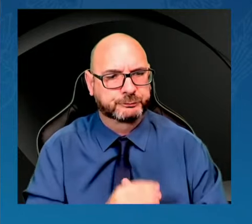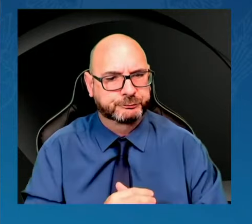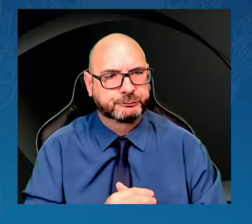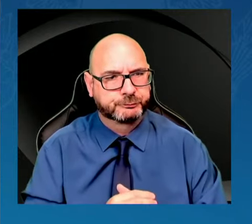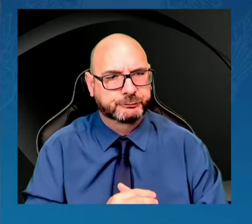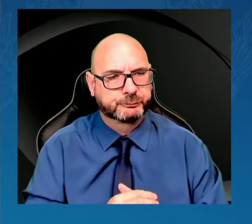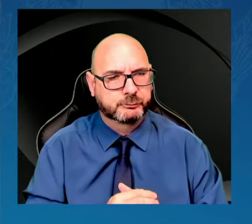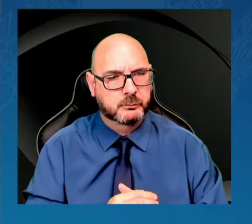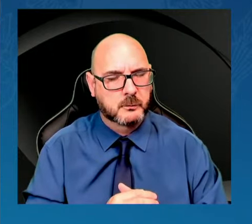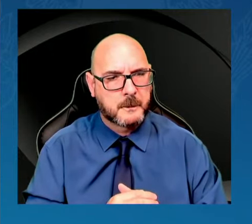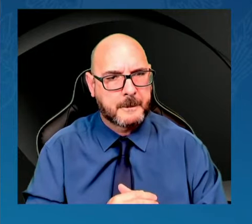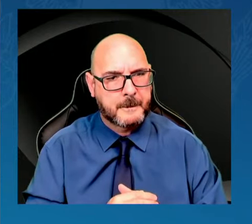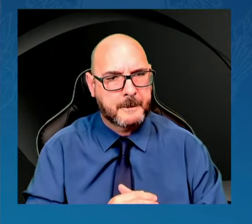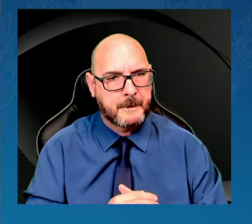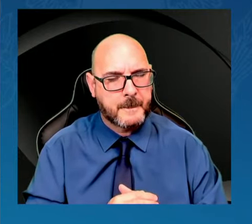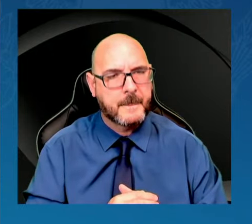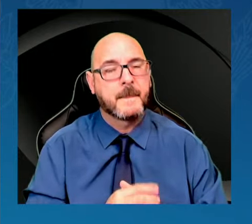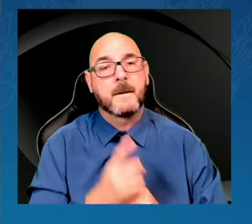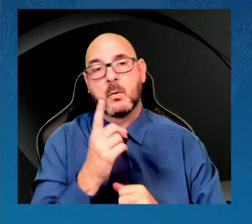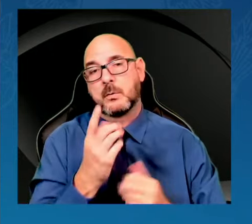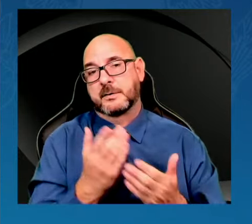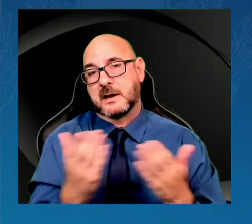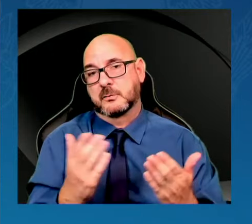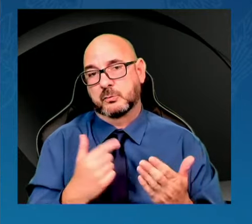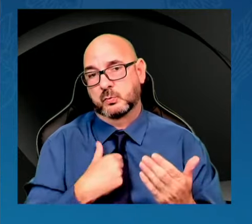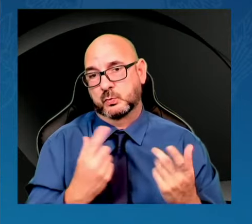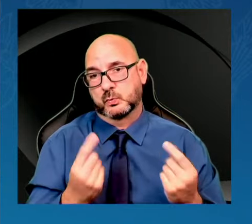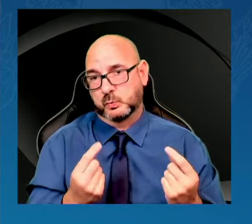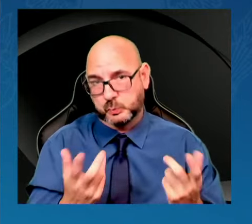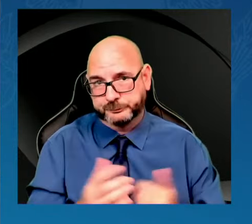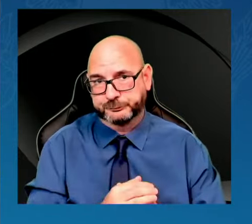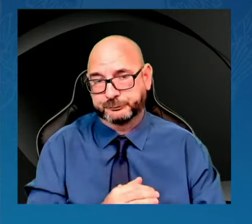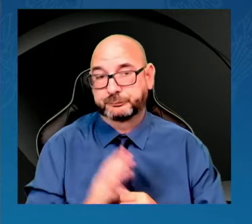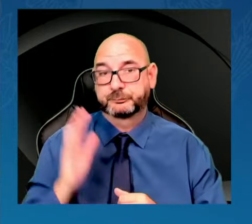we're -- I had a bill when I was in the Senate to say that we need to train doctors